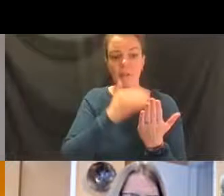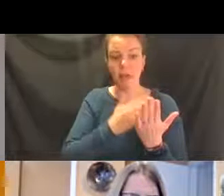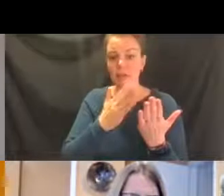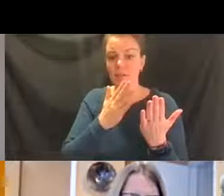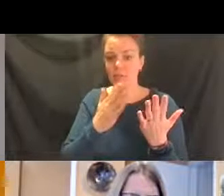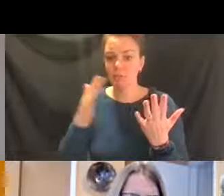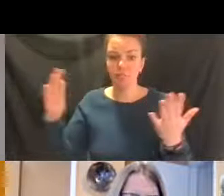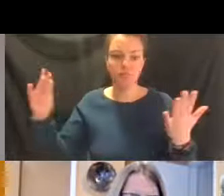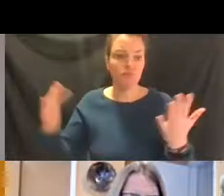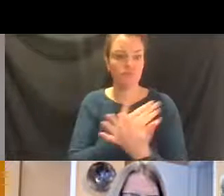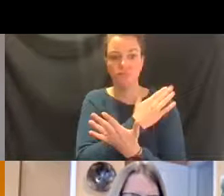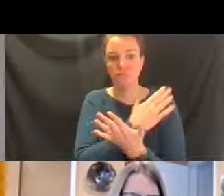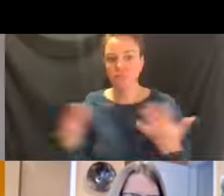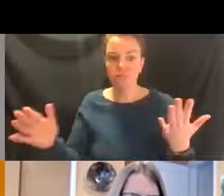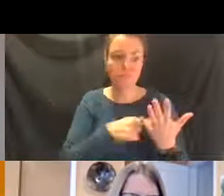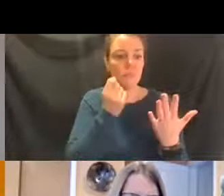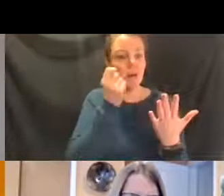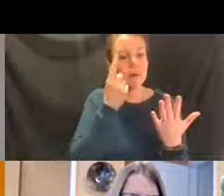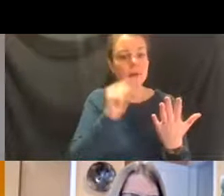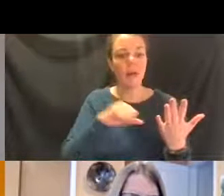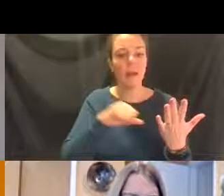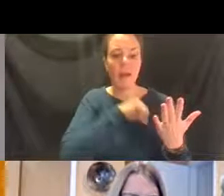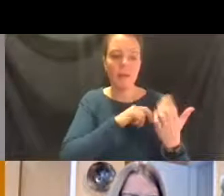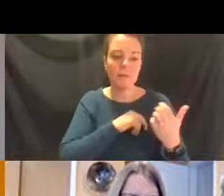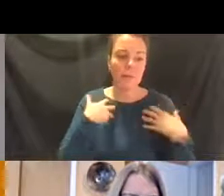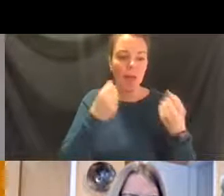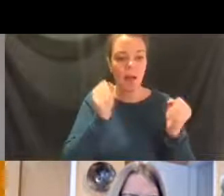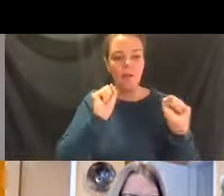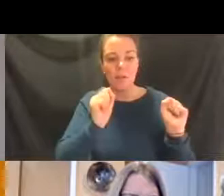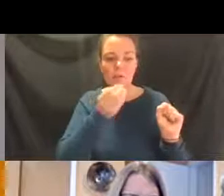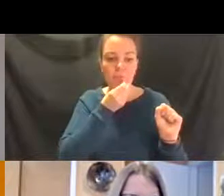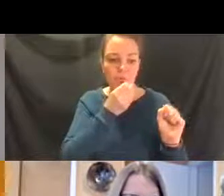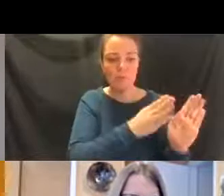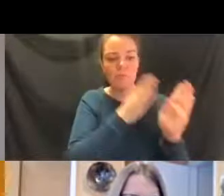attitudes towards health, exercise, and nutrition. Identifying current behaviors